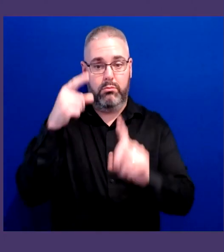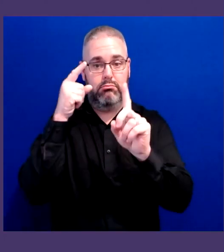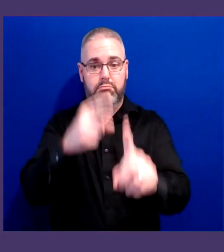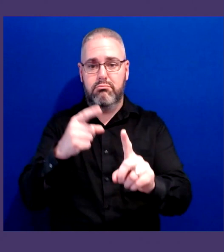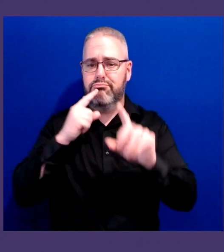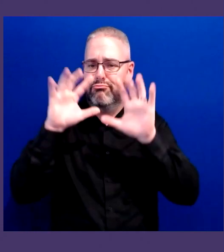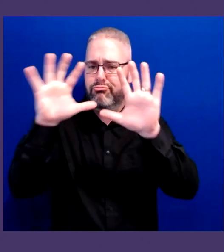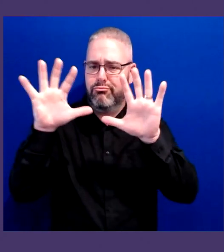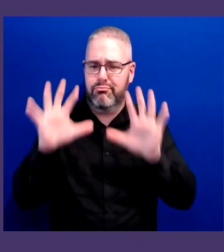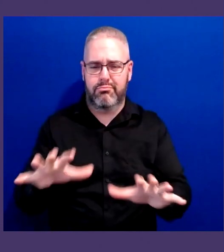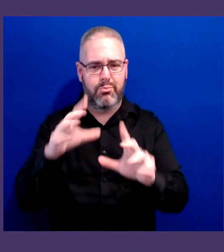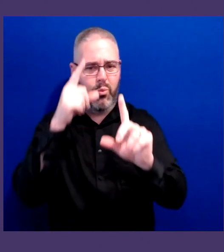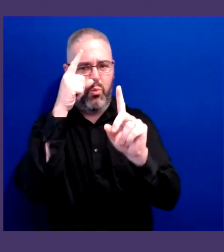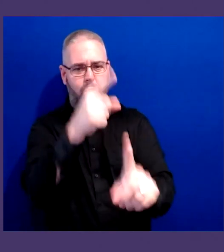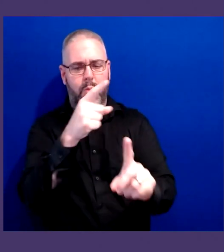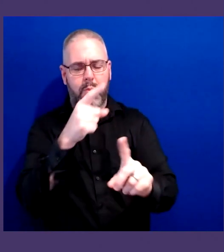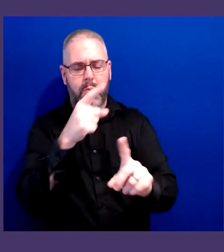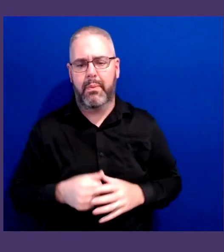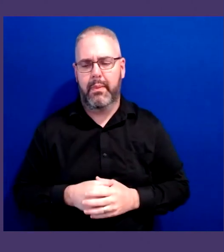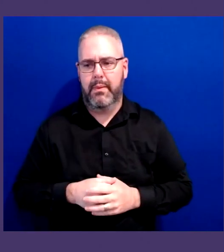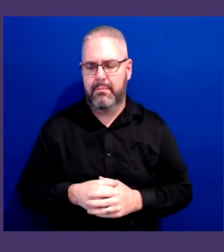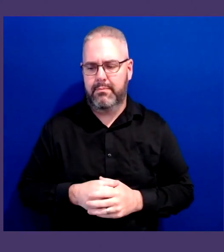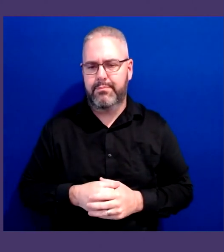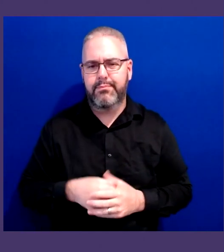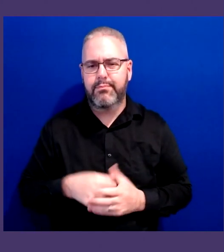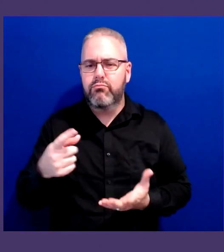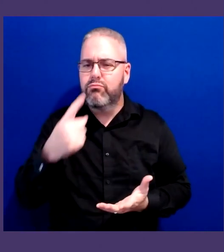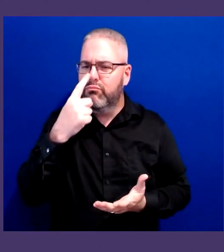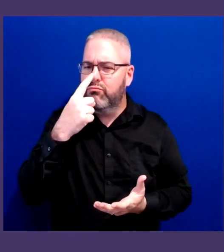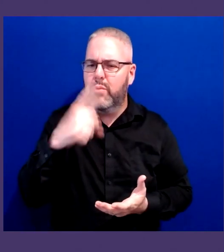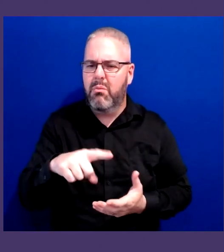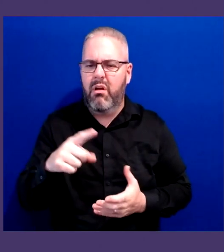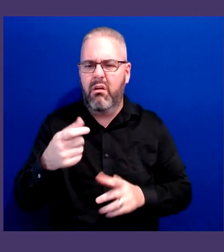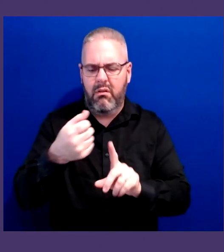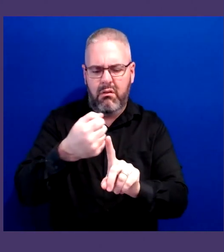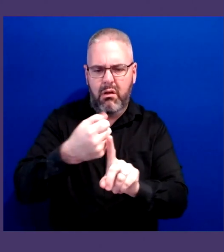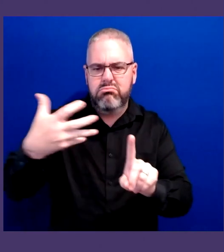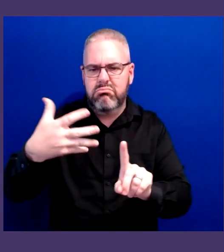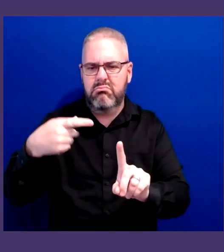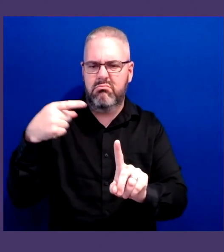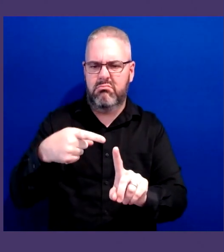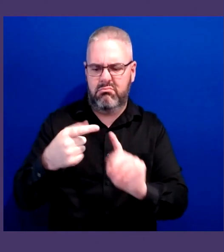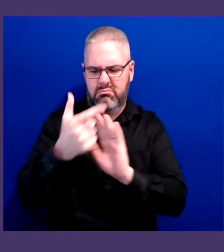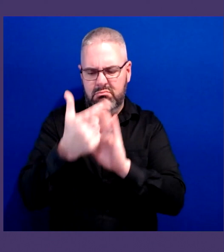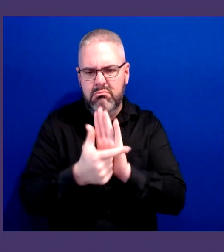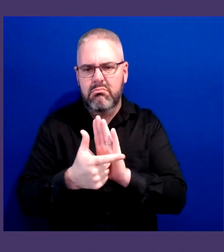Can you just give us some insights about the act, its goals, and how are things going?